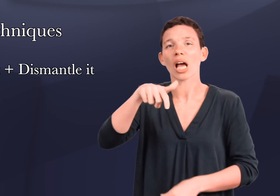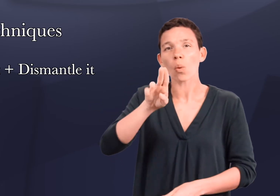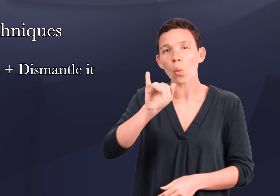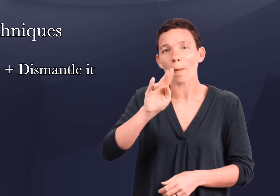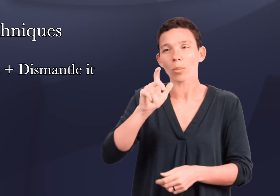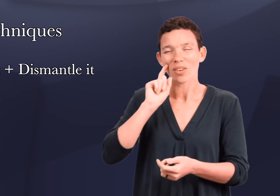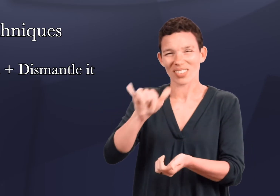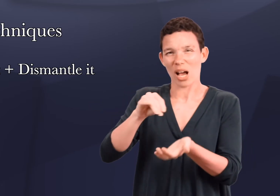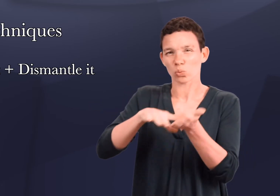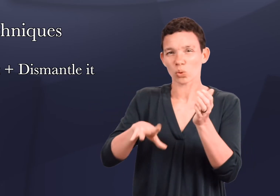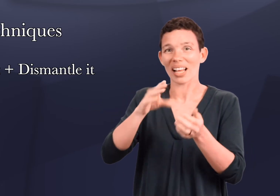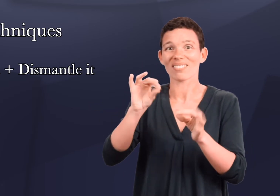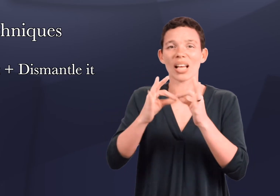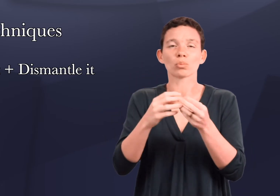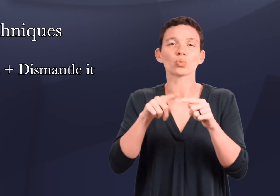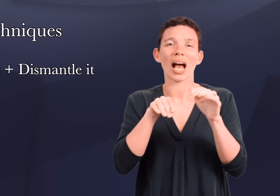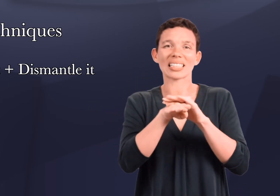and families receiving our services.